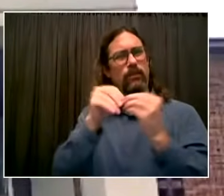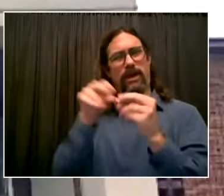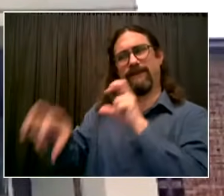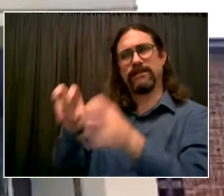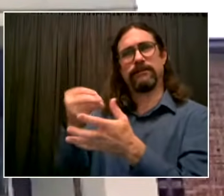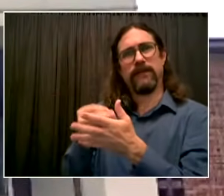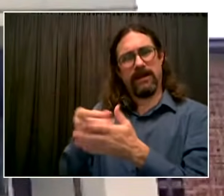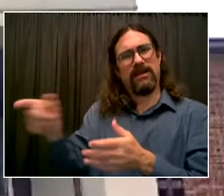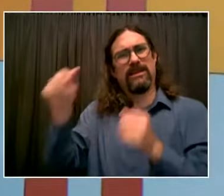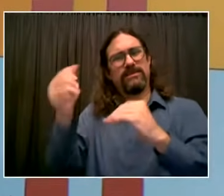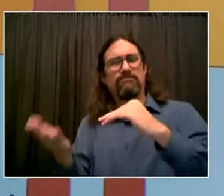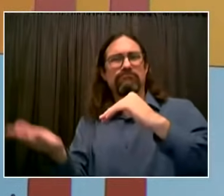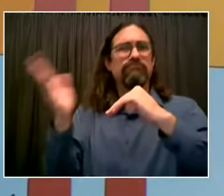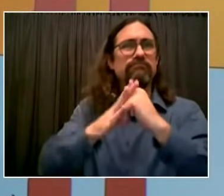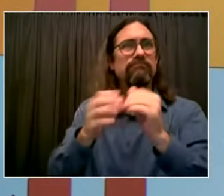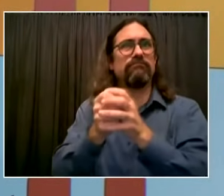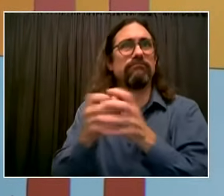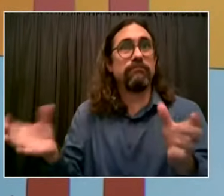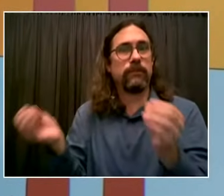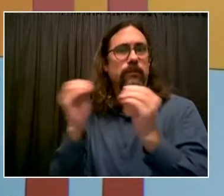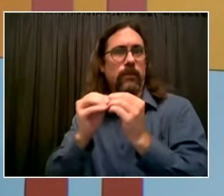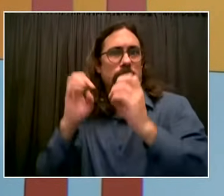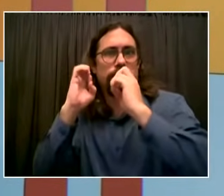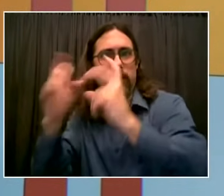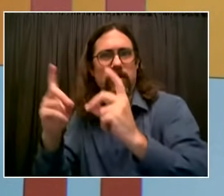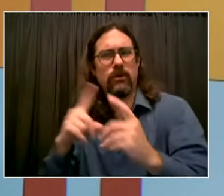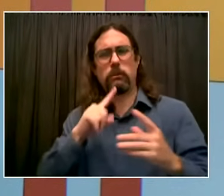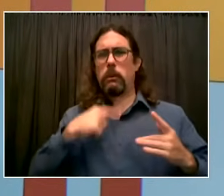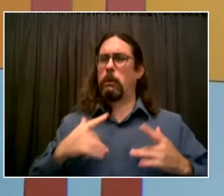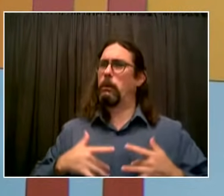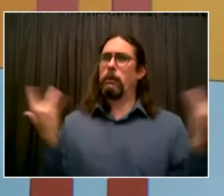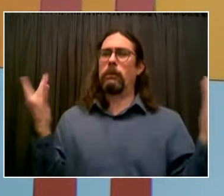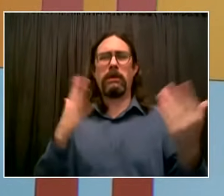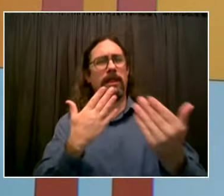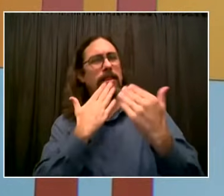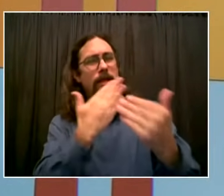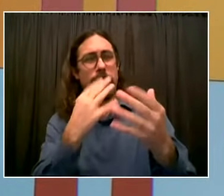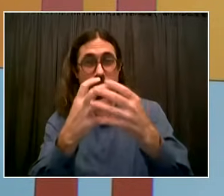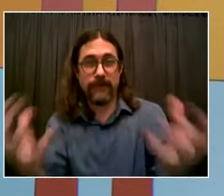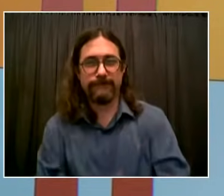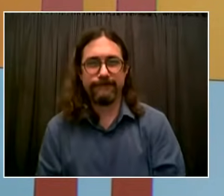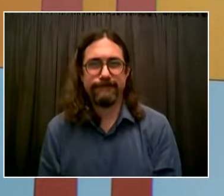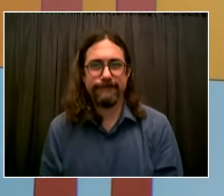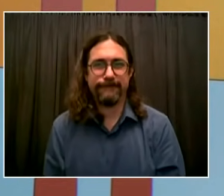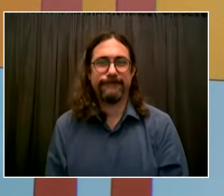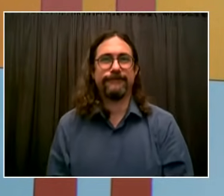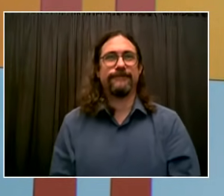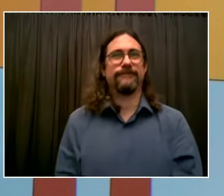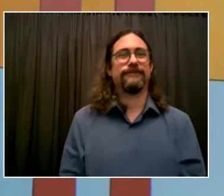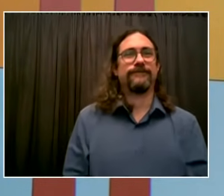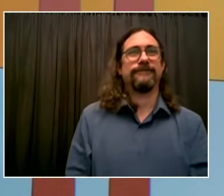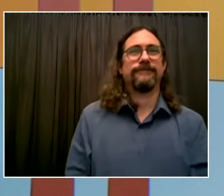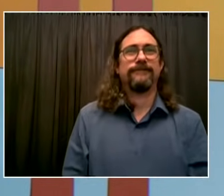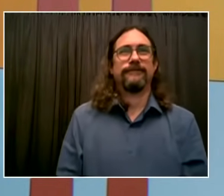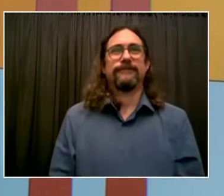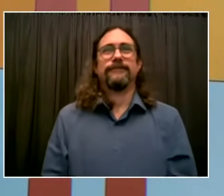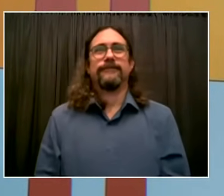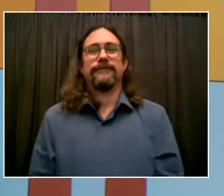YOU AGAIN,MR . MAYOR, AND ALL MY COLLEAGUES AND, OF COURSE, THE BOROUGH PRESIDENT FOR MAKING THIS HAPPEN. THANK YOU SO MUCH, COUNCIL MEMBER. THANK YOU FOR REALLY STANDING